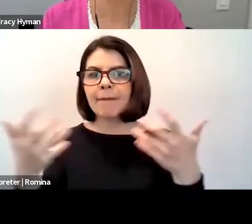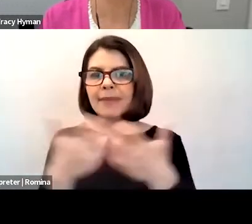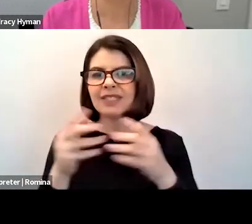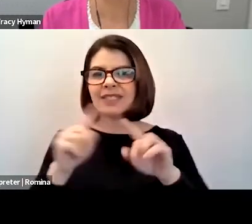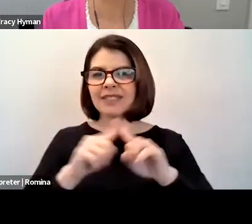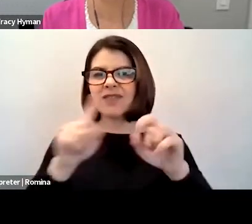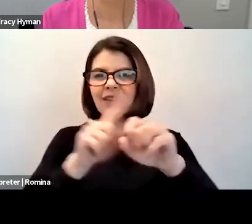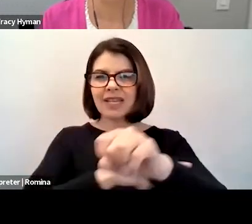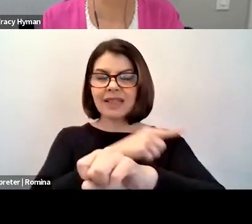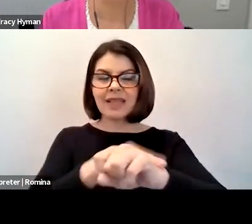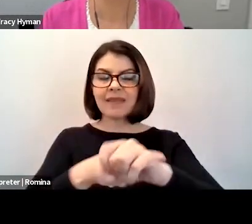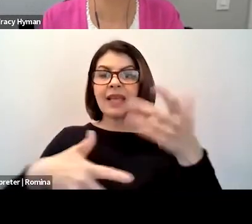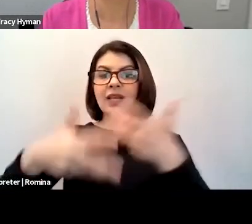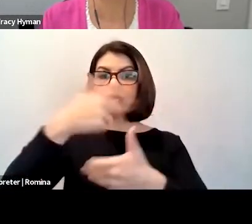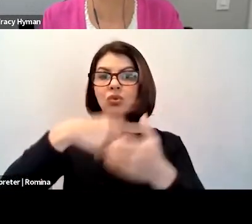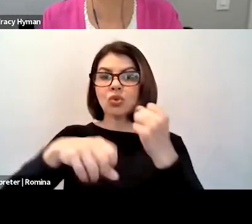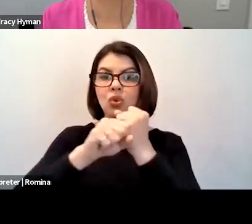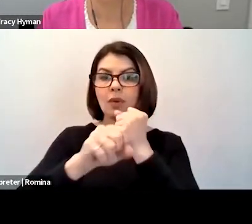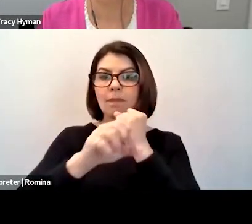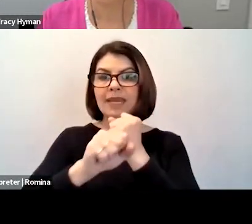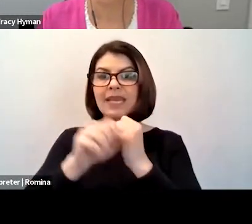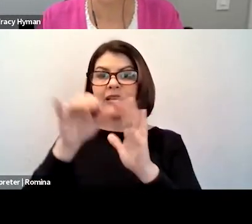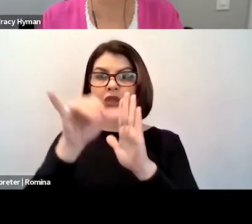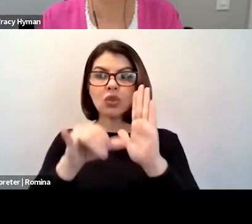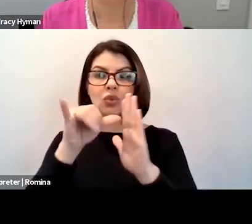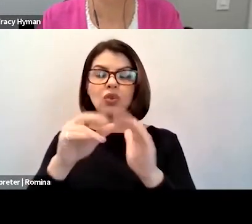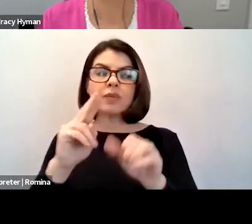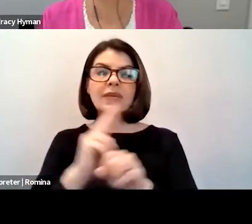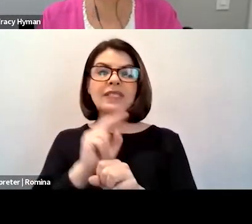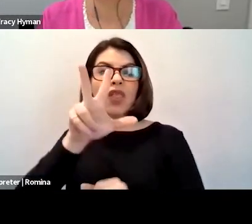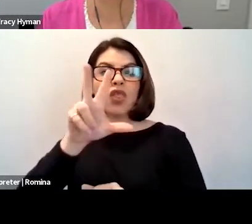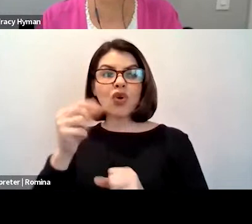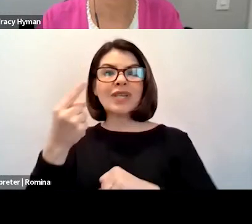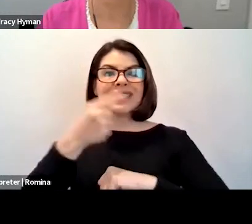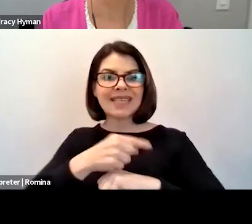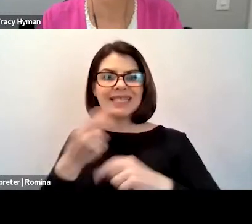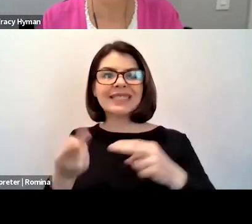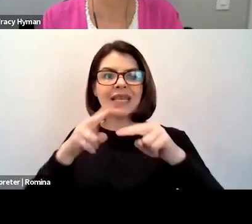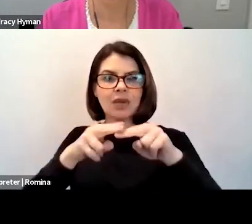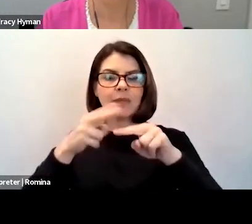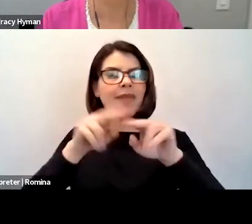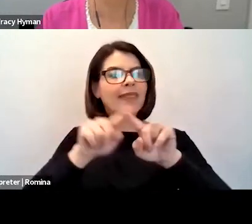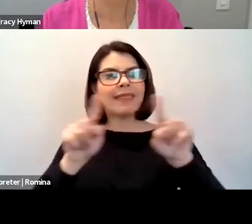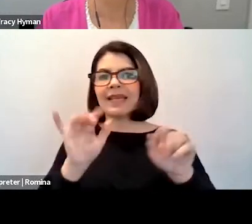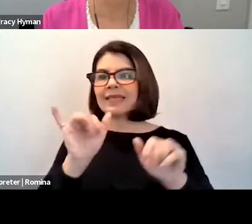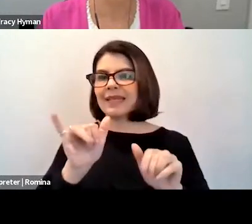Social media, YouTube is purchased in 30 day increments if that's the only type of use you're buying